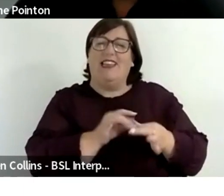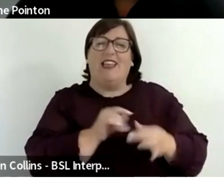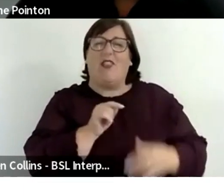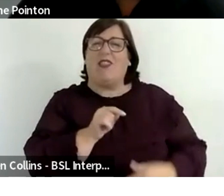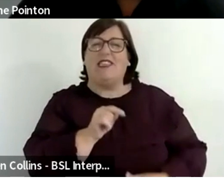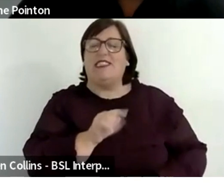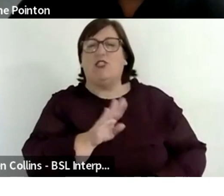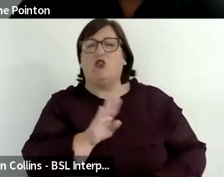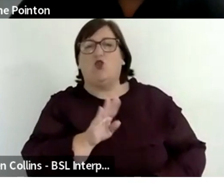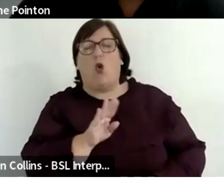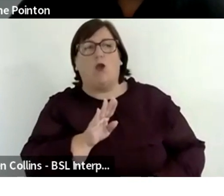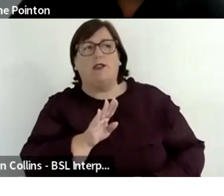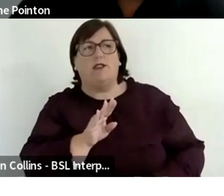do, this is our reality.